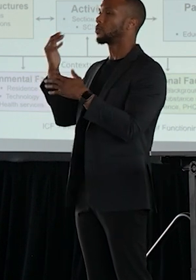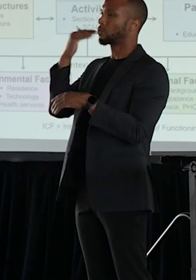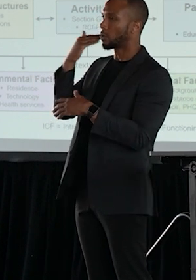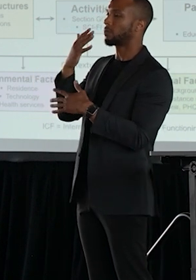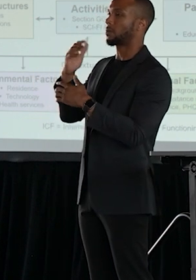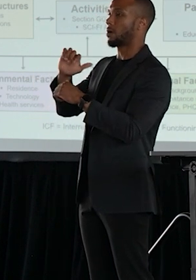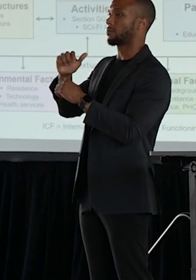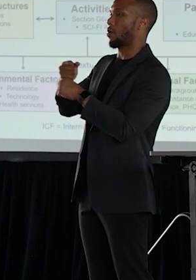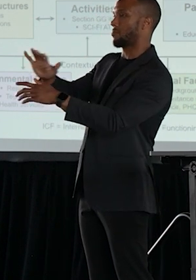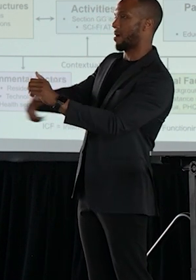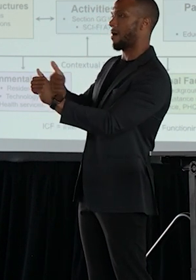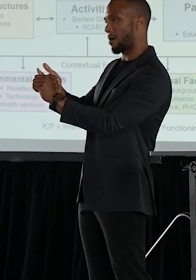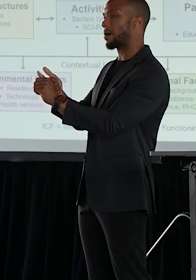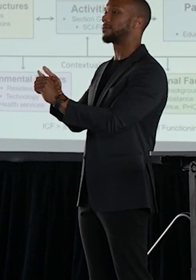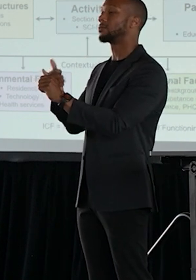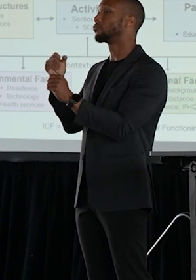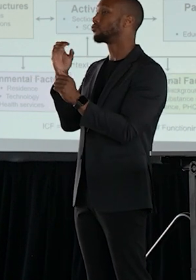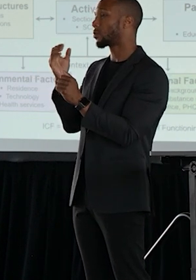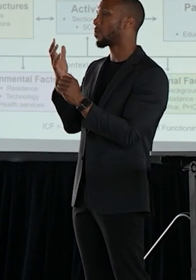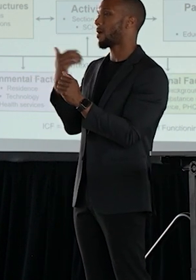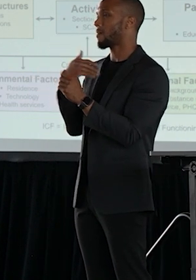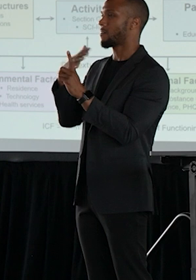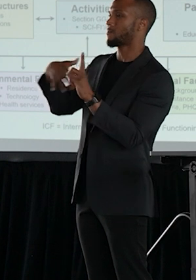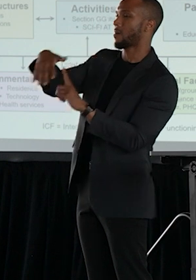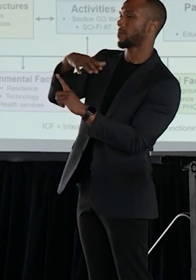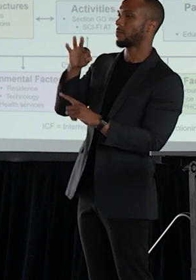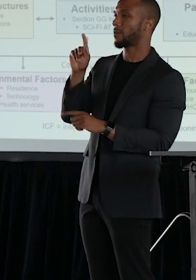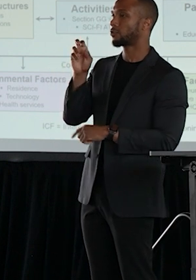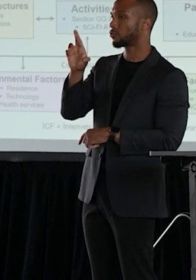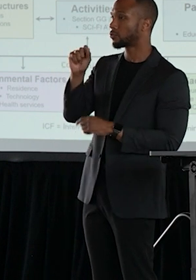or worst outcome. So we have environmental factors here. We